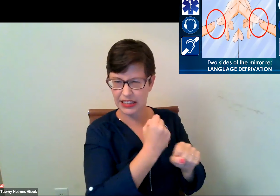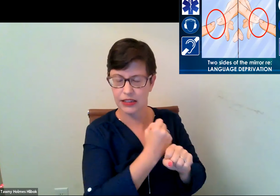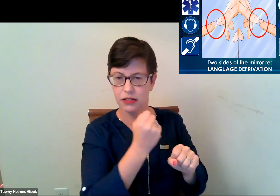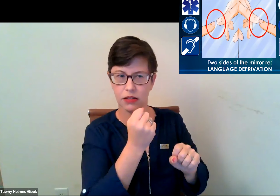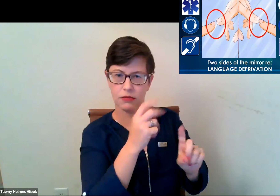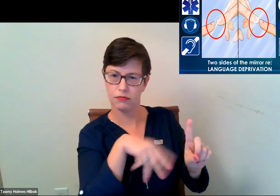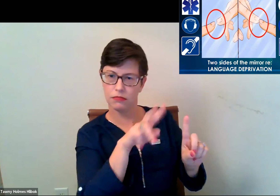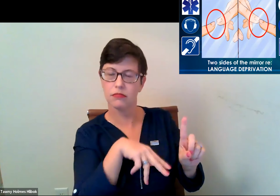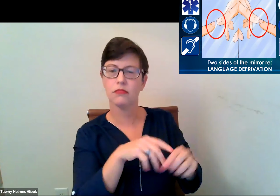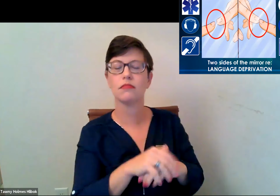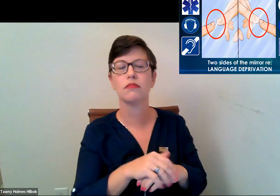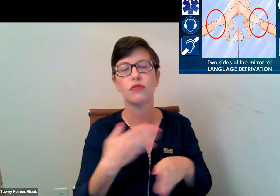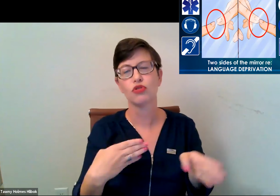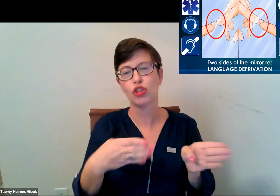So i'm going to move on from statistics.